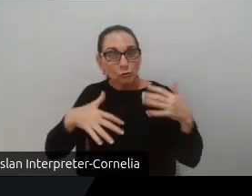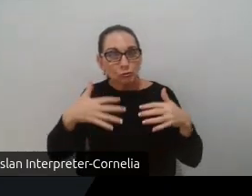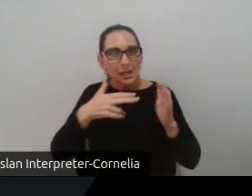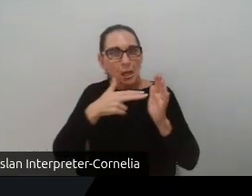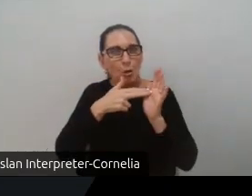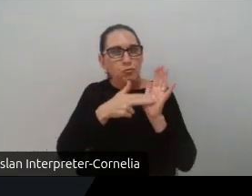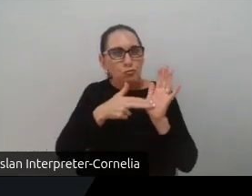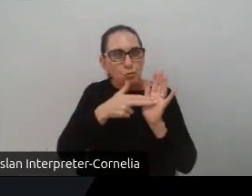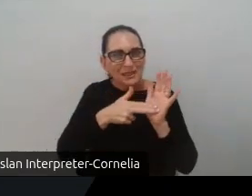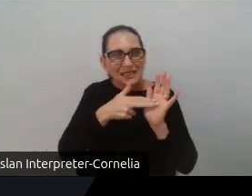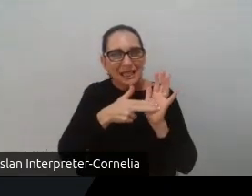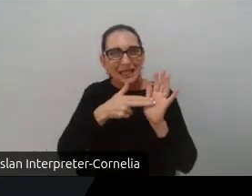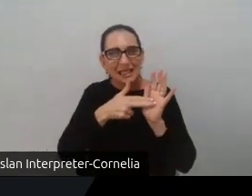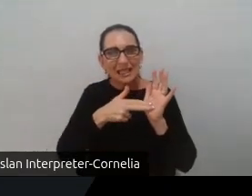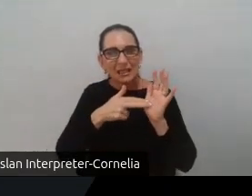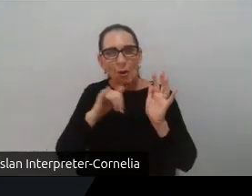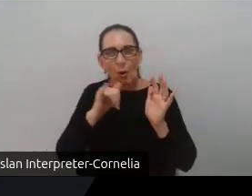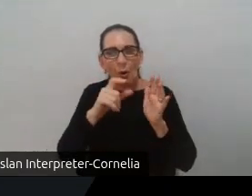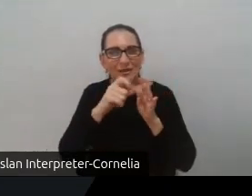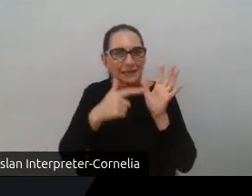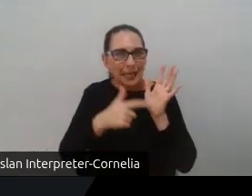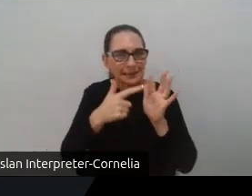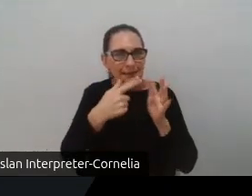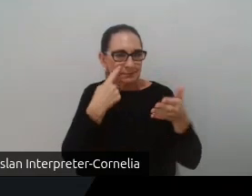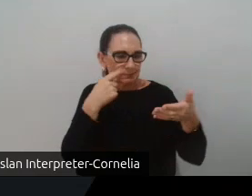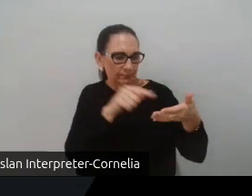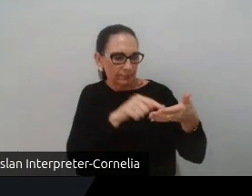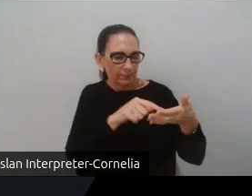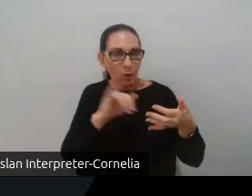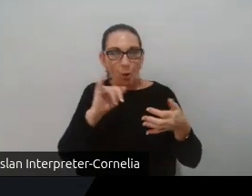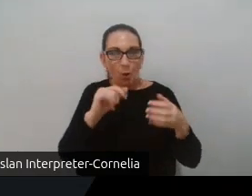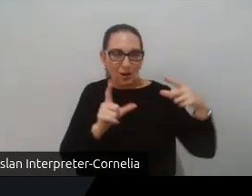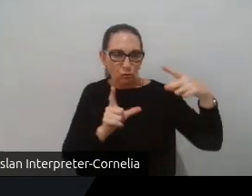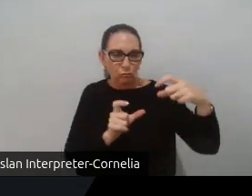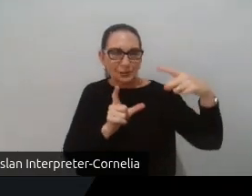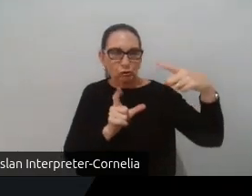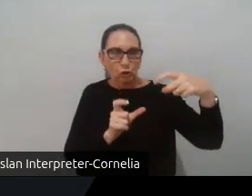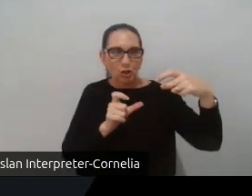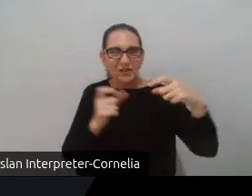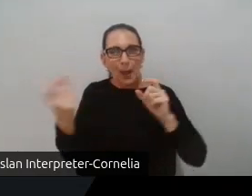a day or two later with date and time stamps, screenshots and messages between the parties. Um,